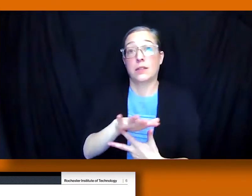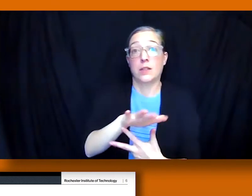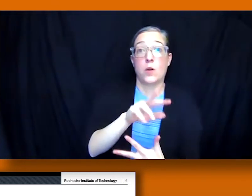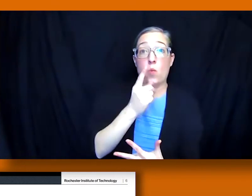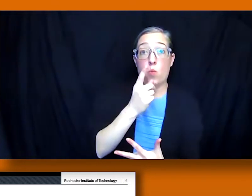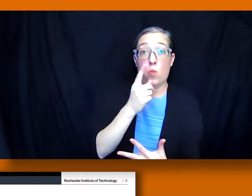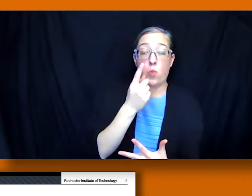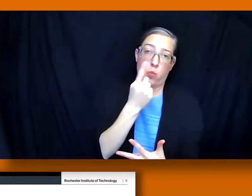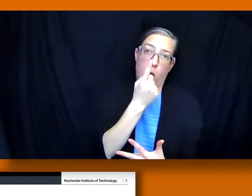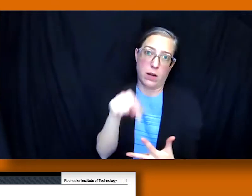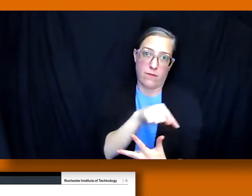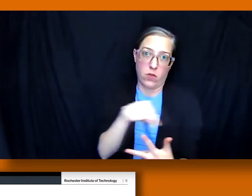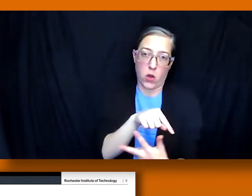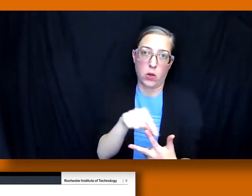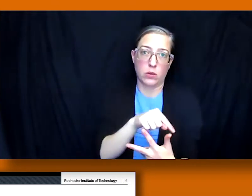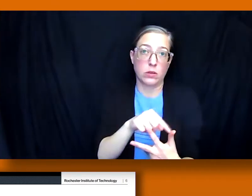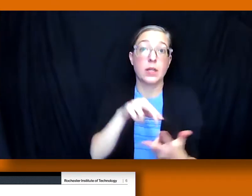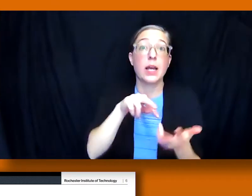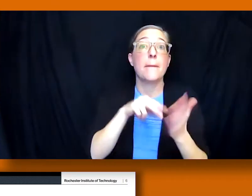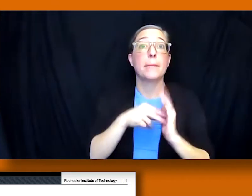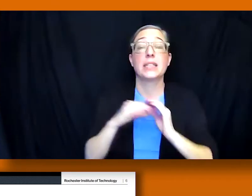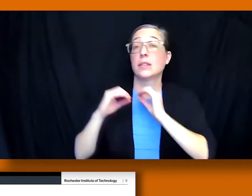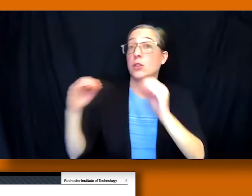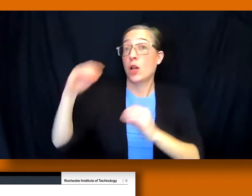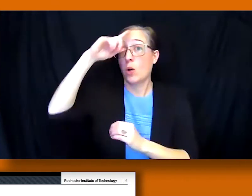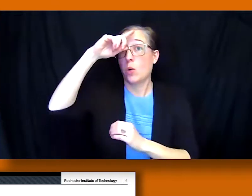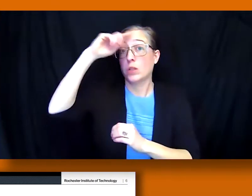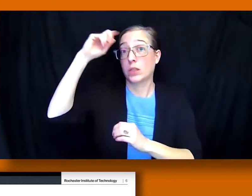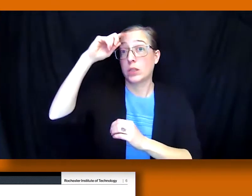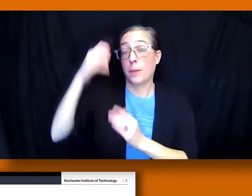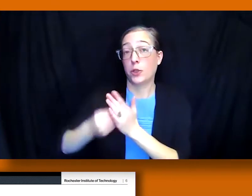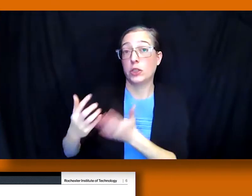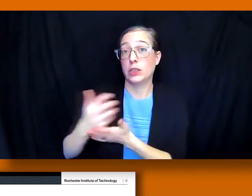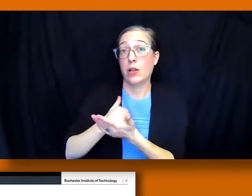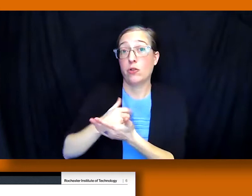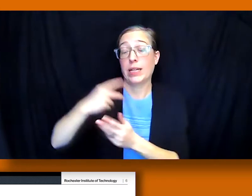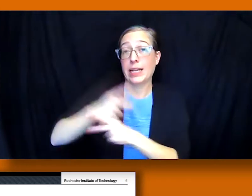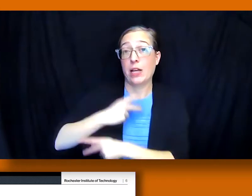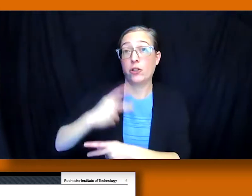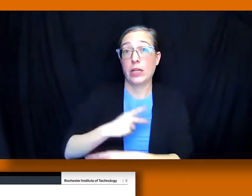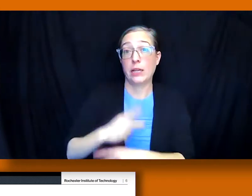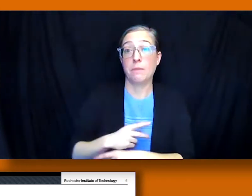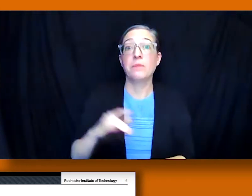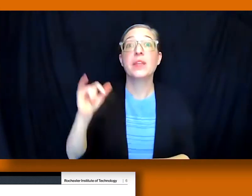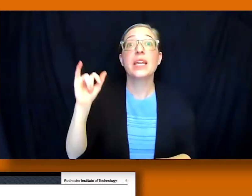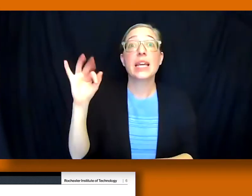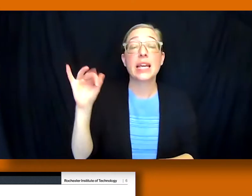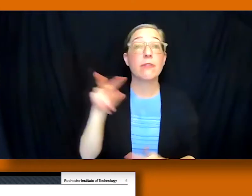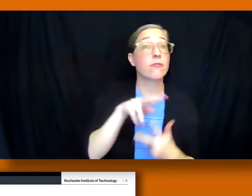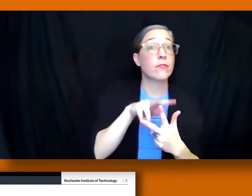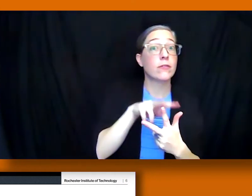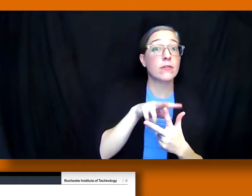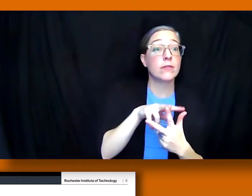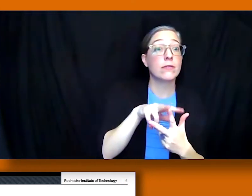Um, if you have an academic appointment, then the budget generally is calculated in academic or summer months.